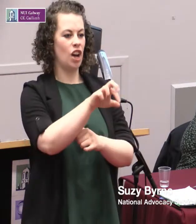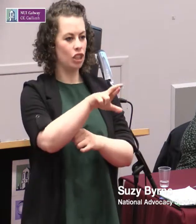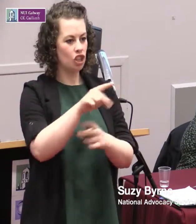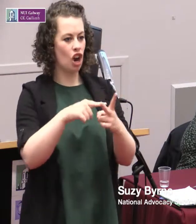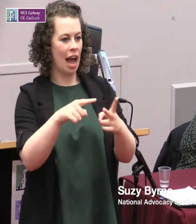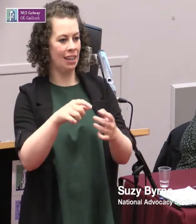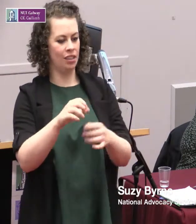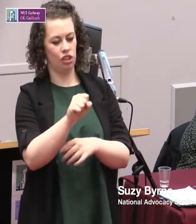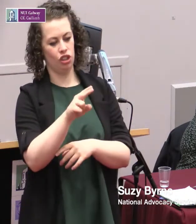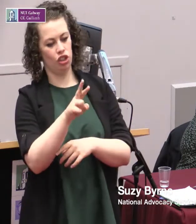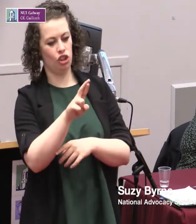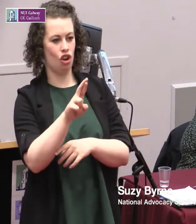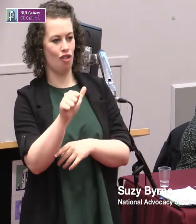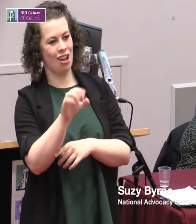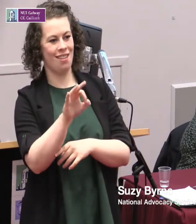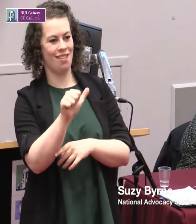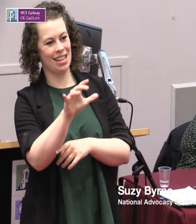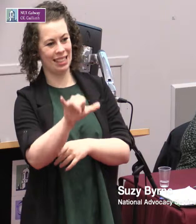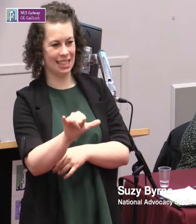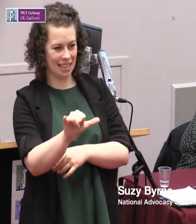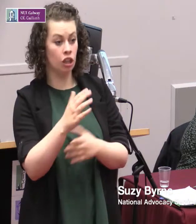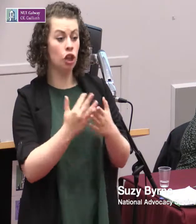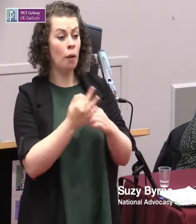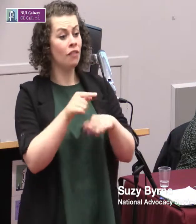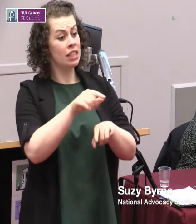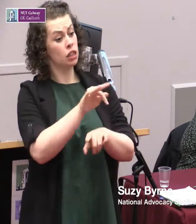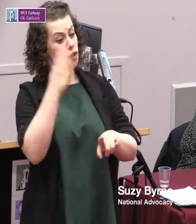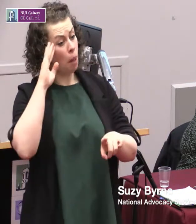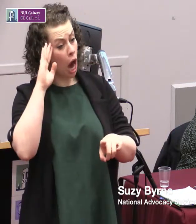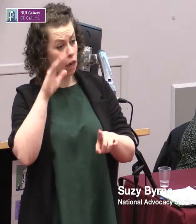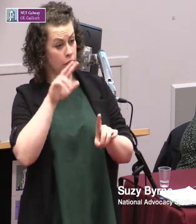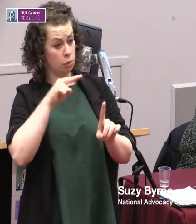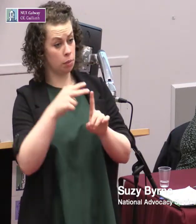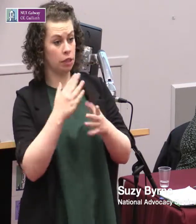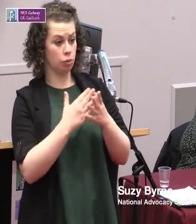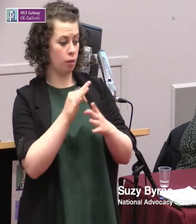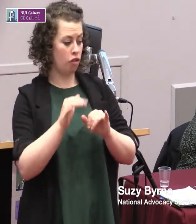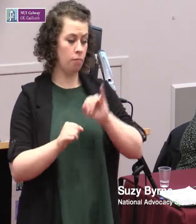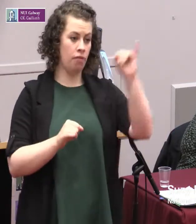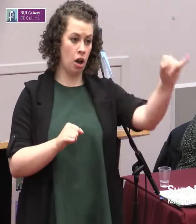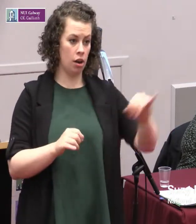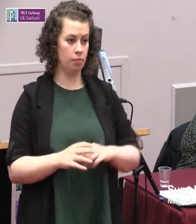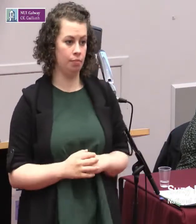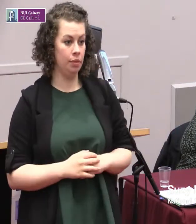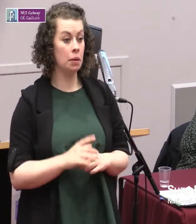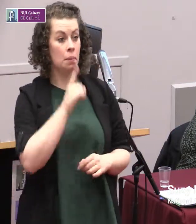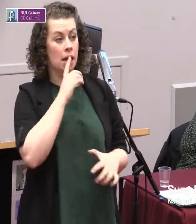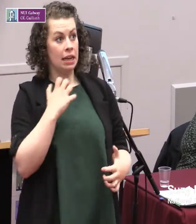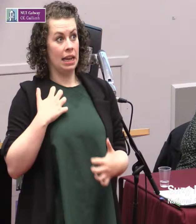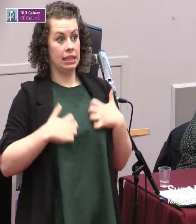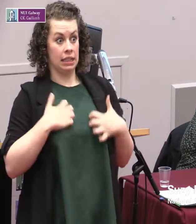This is an exciting time for visitors to be in Ireland because there are battles being